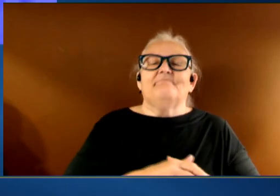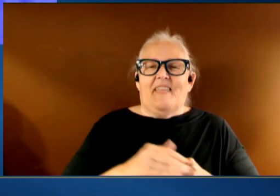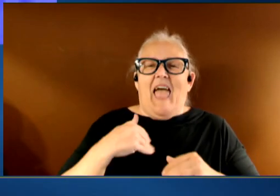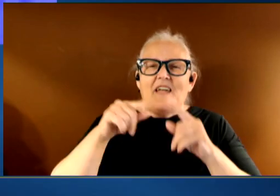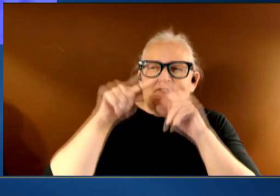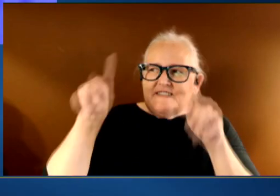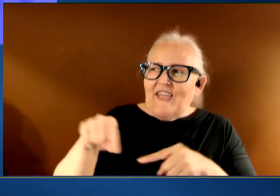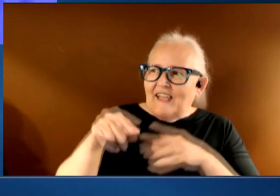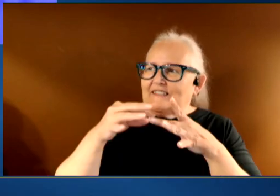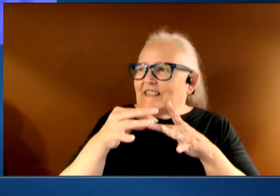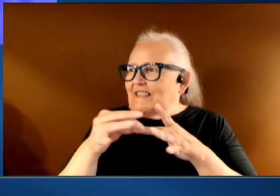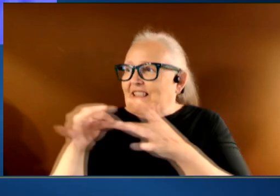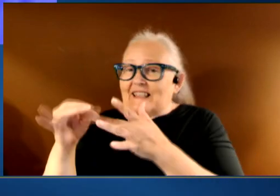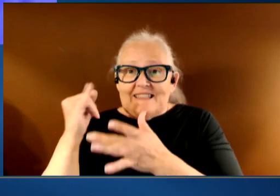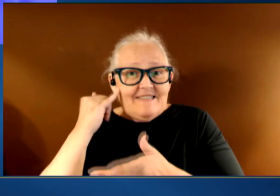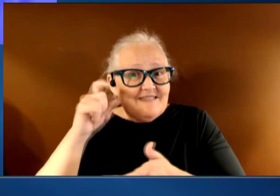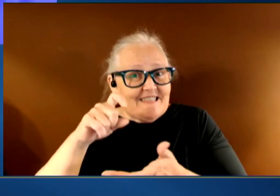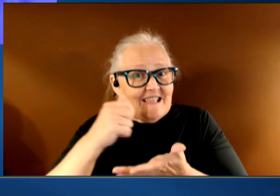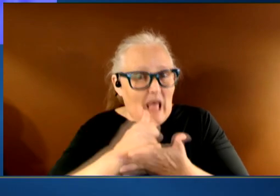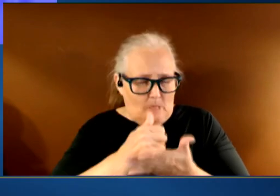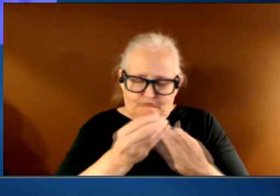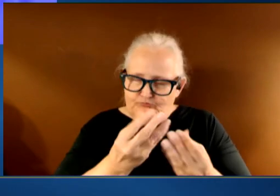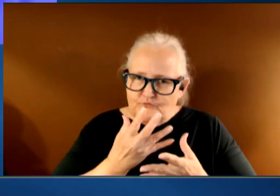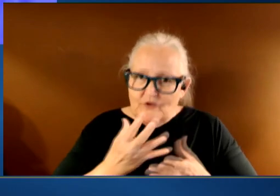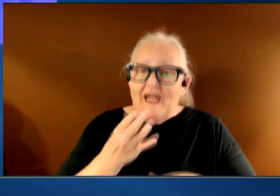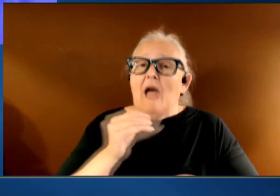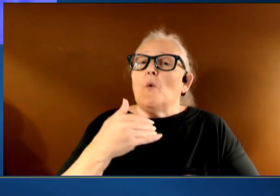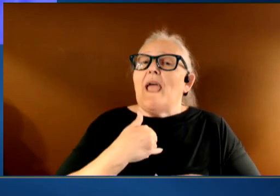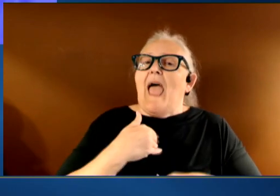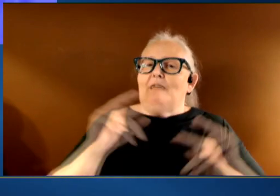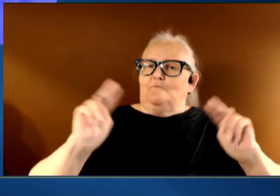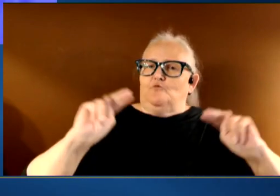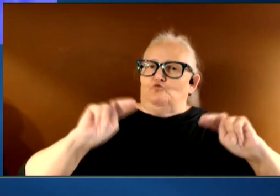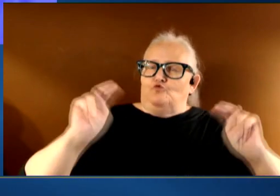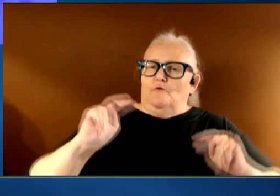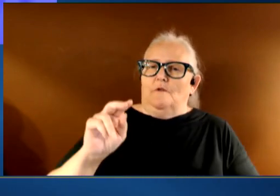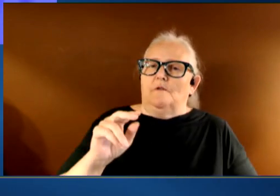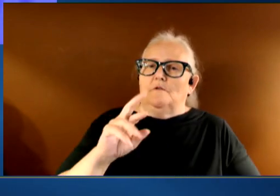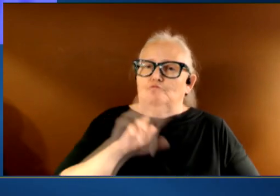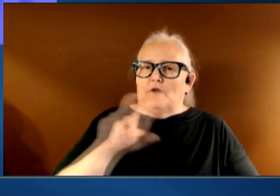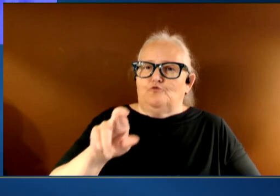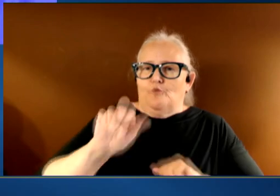let us know. We also have gender-neutral bathrooms now, behind the stage, single-stall bathrooms,